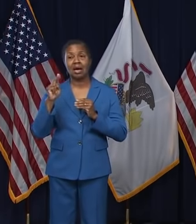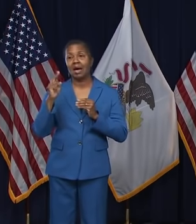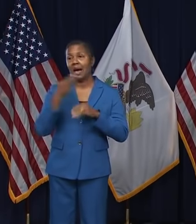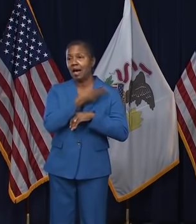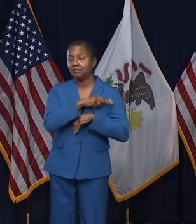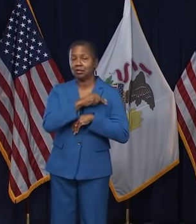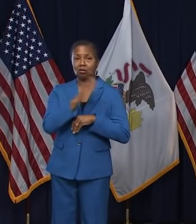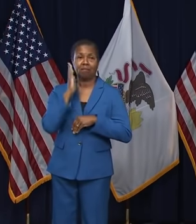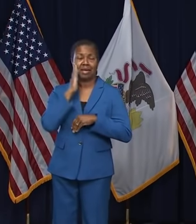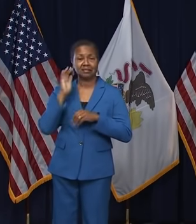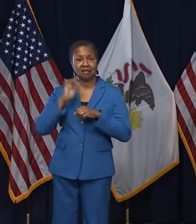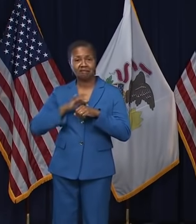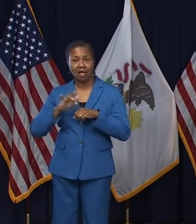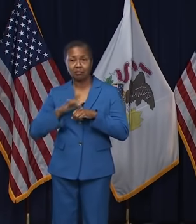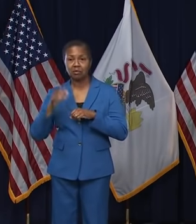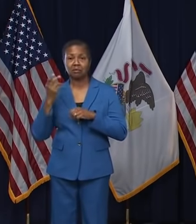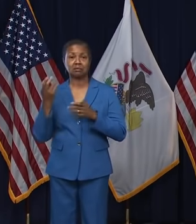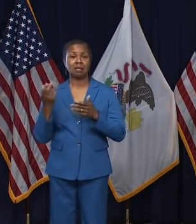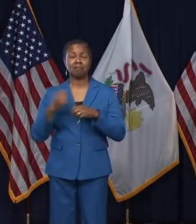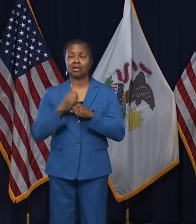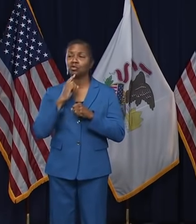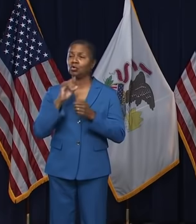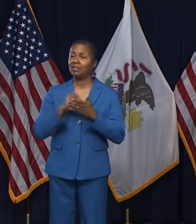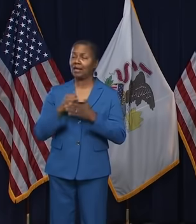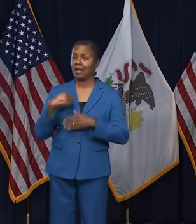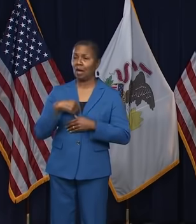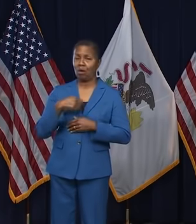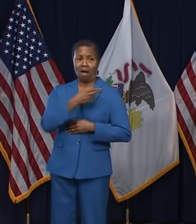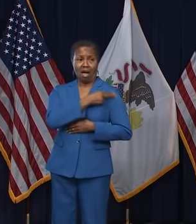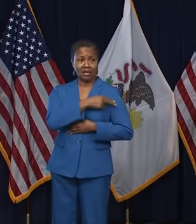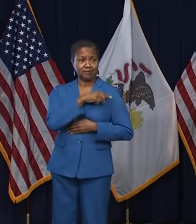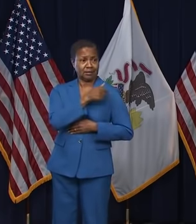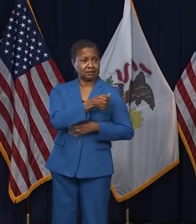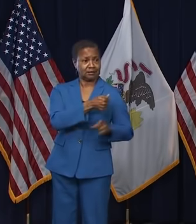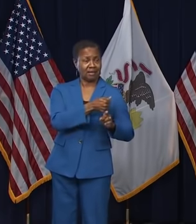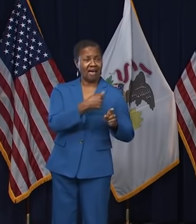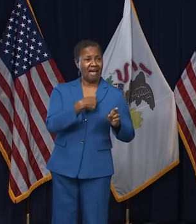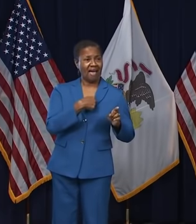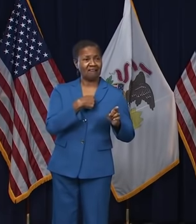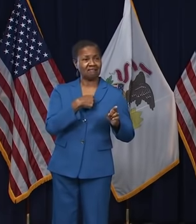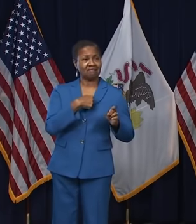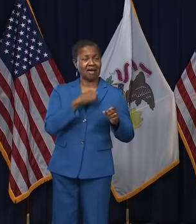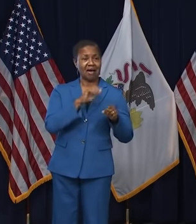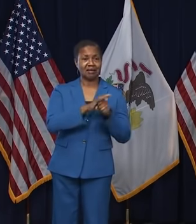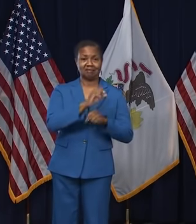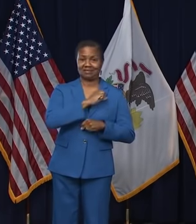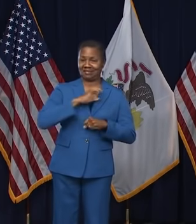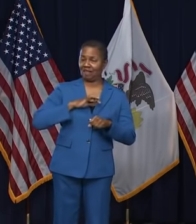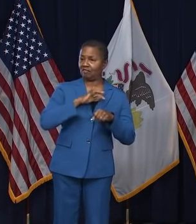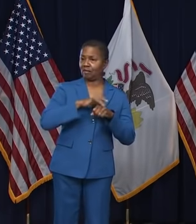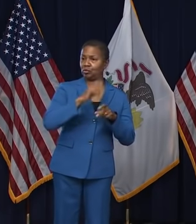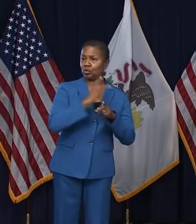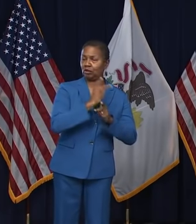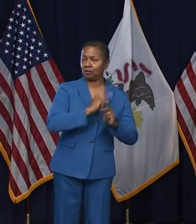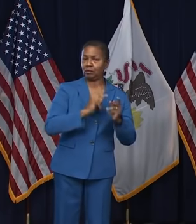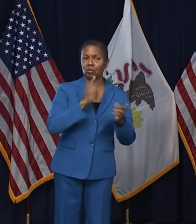the availability of ICU beds the availability of hospital